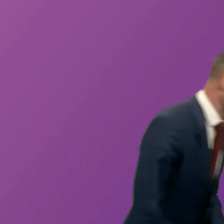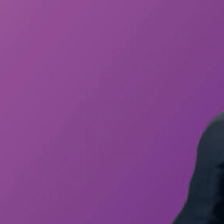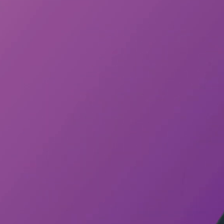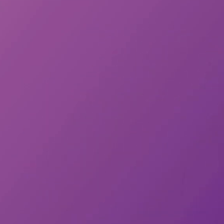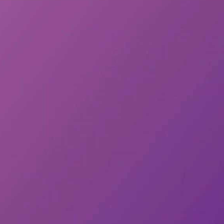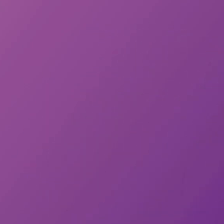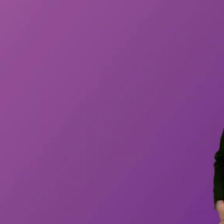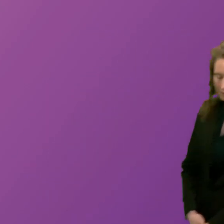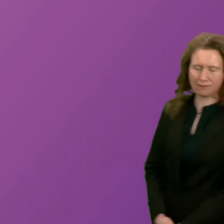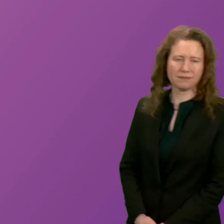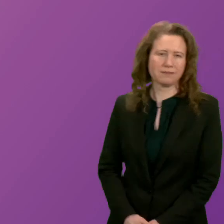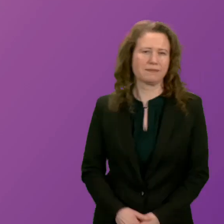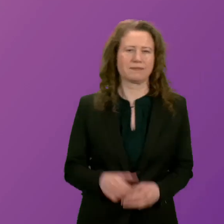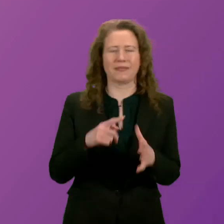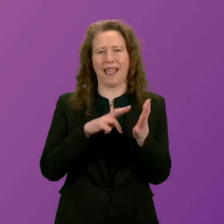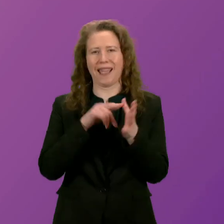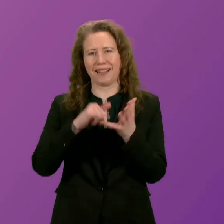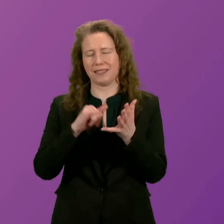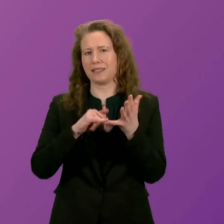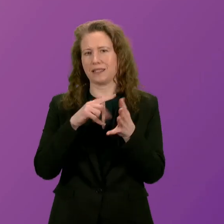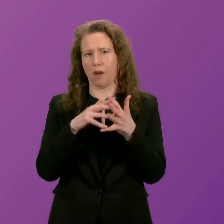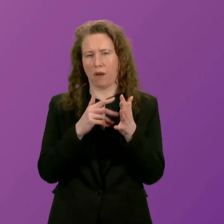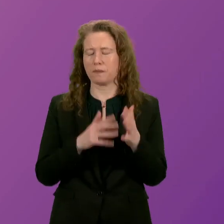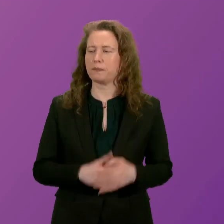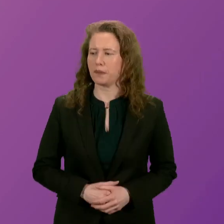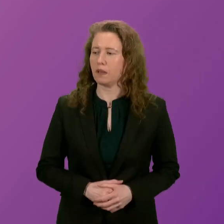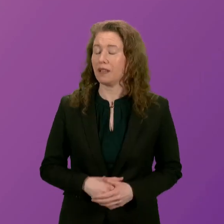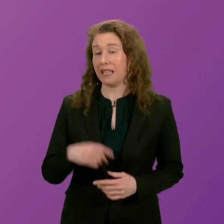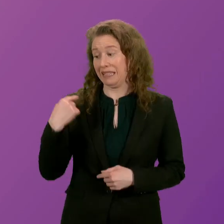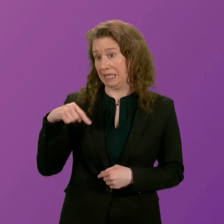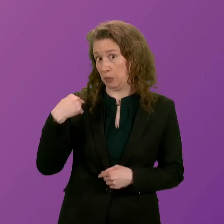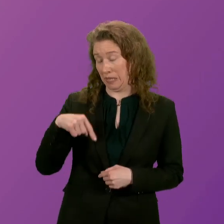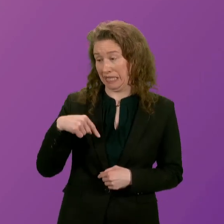This week, after 18 years in office, the Scottish National Party conceded that it has no plan,